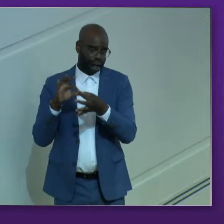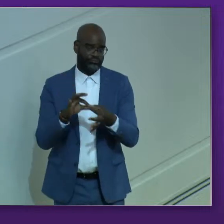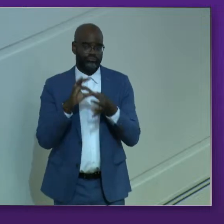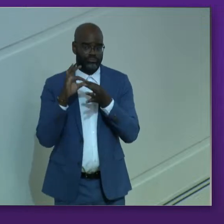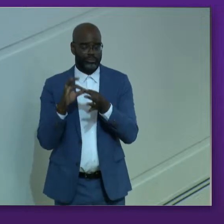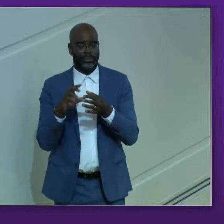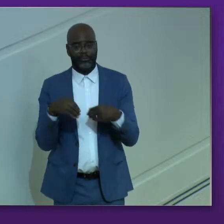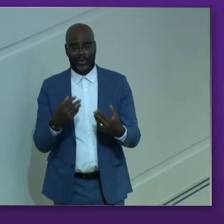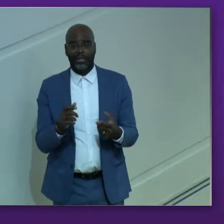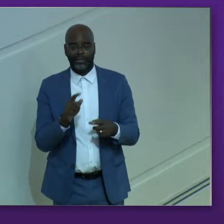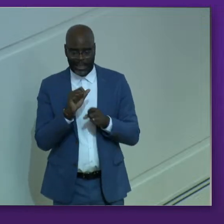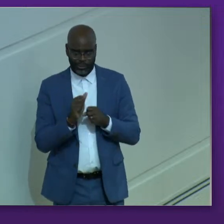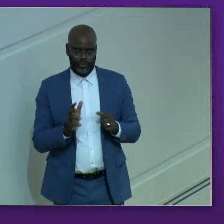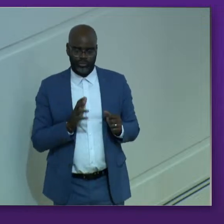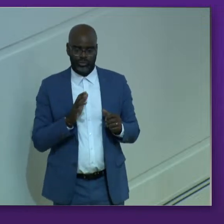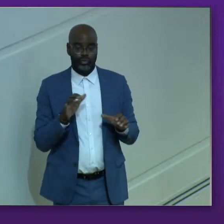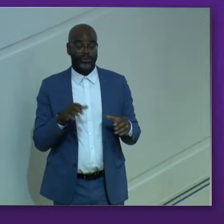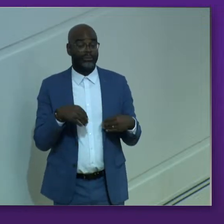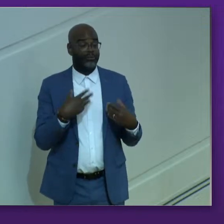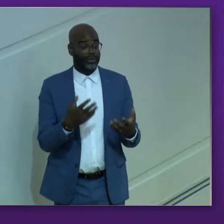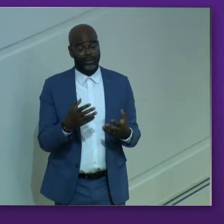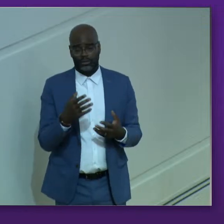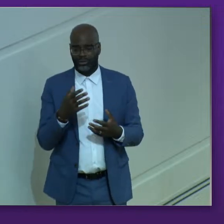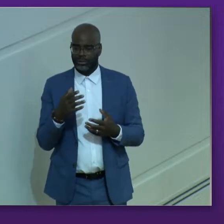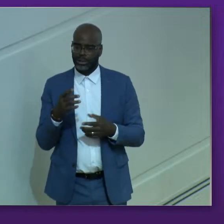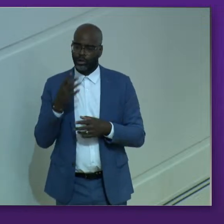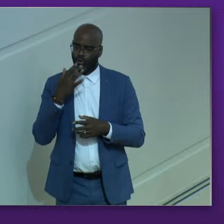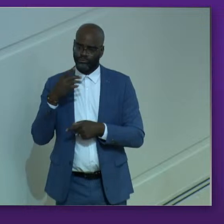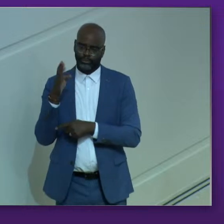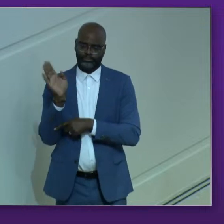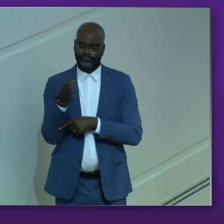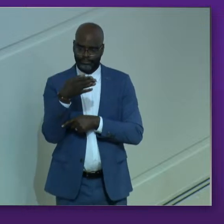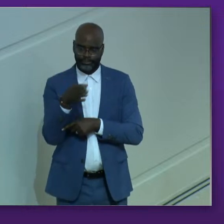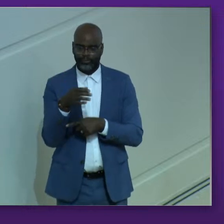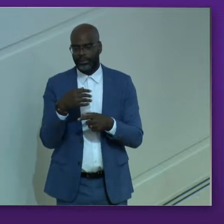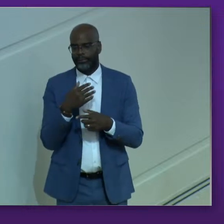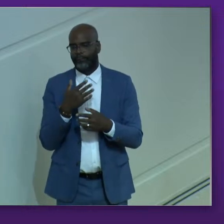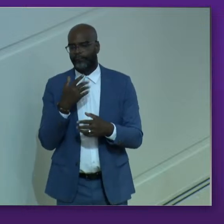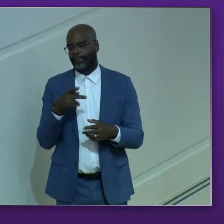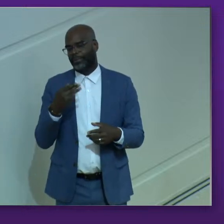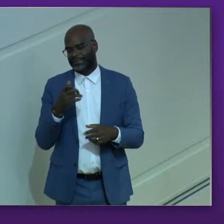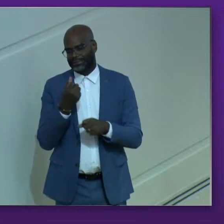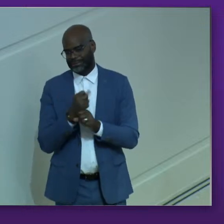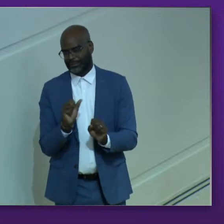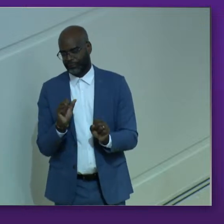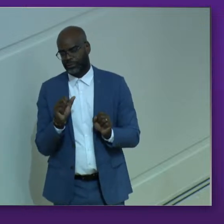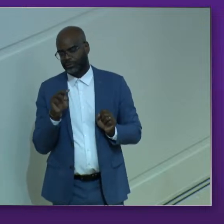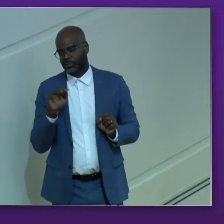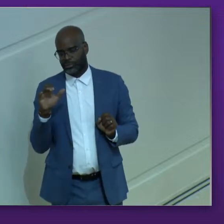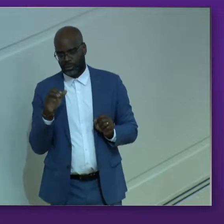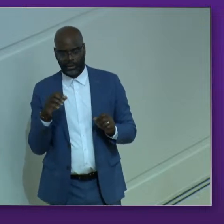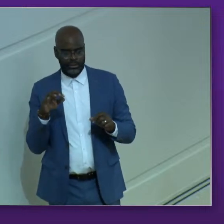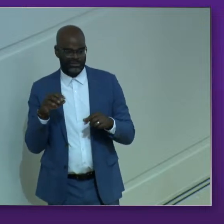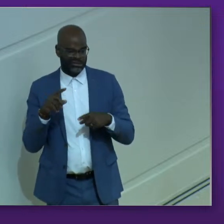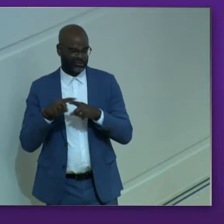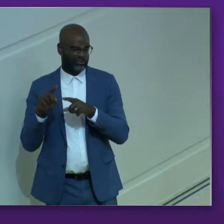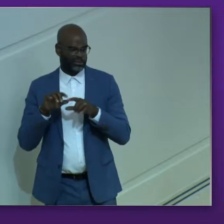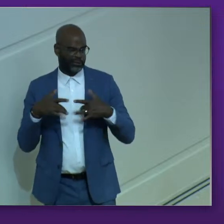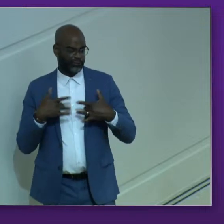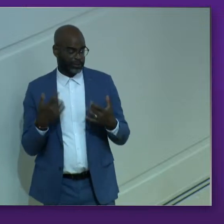PUBLIC SAFETY UNDER GUARD UNIT LAST FALL OFFICERS AND PUBLIC SAFETY VOLUNTEERED OUTSIDE OF THEIR REGULAR DUTIES TO ATTEND